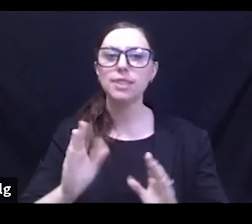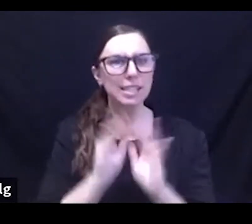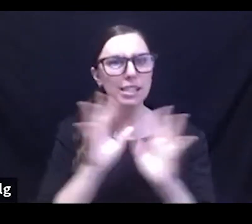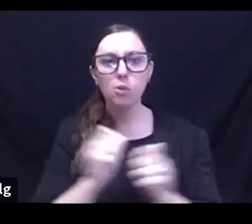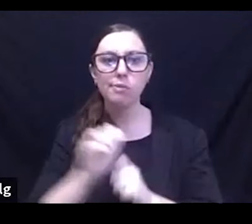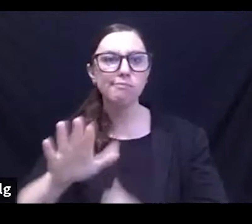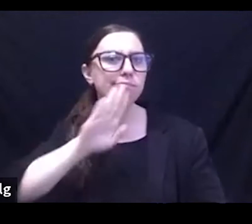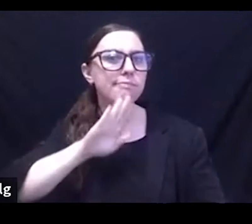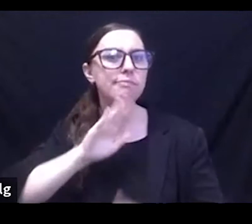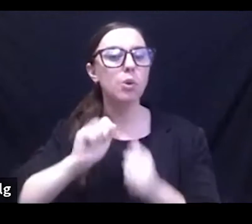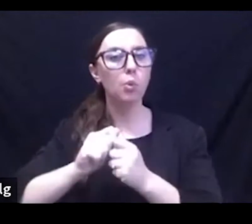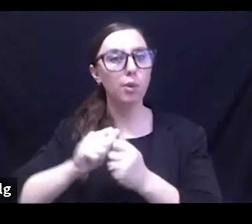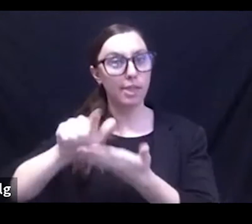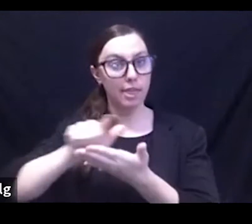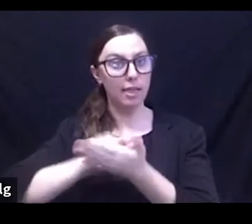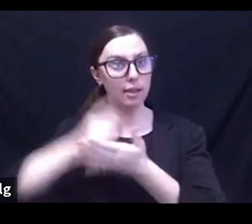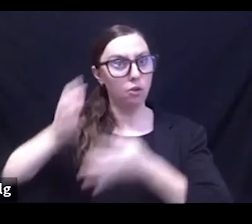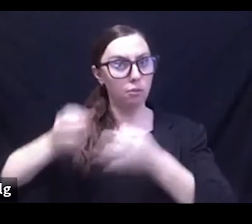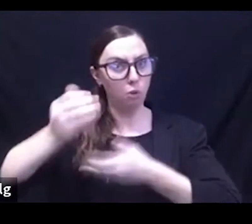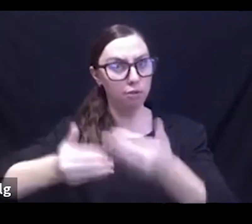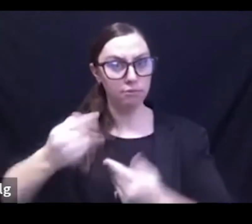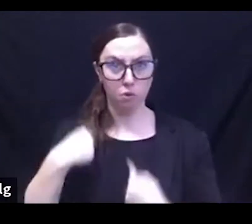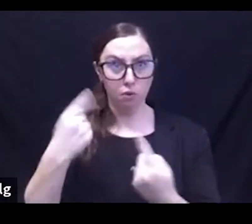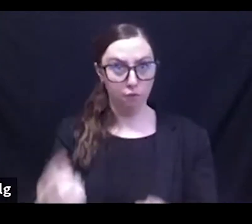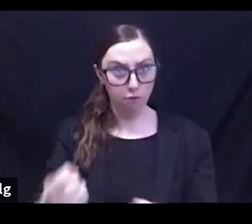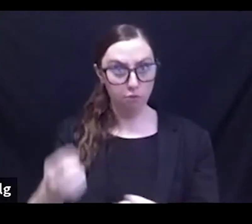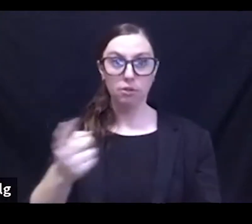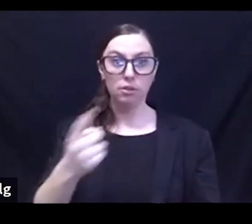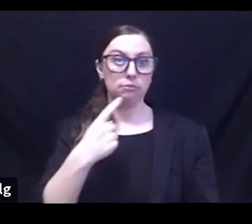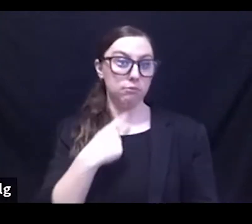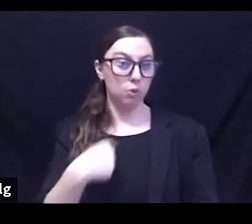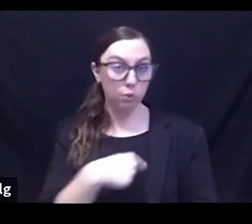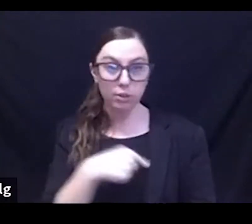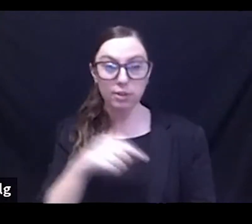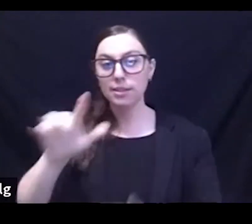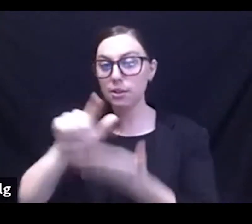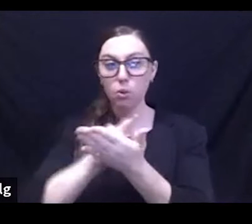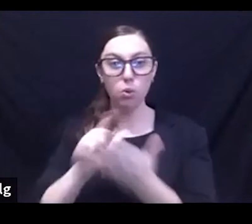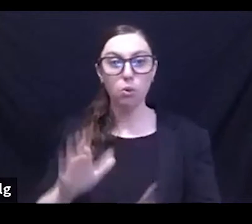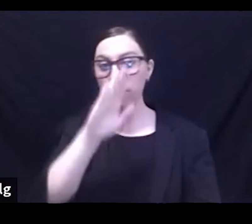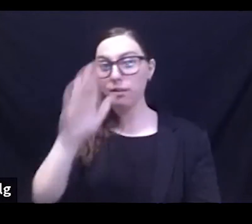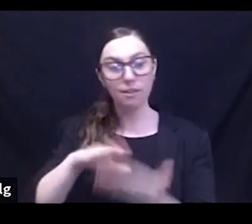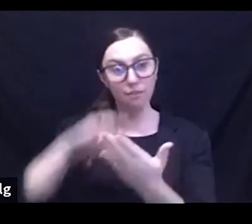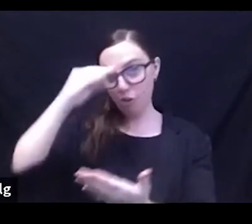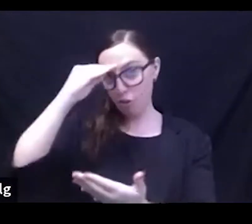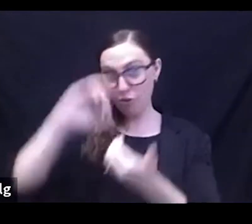legal proceedings with us. He told us that his counsel did not ever learn to properly communicate with